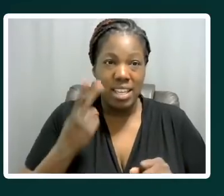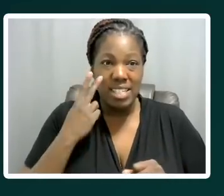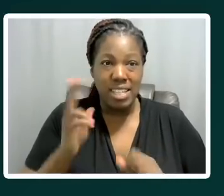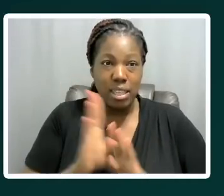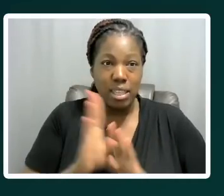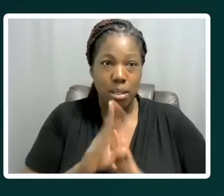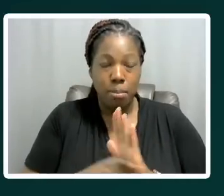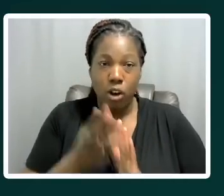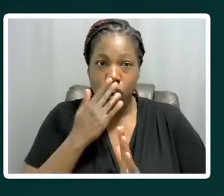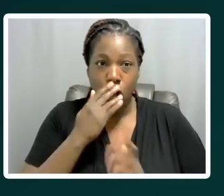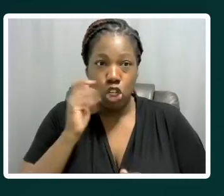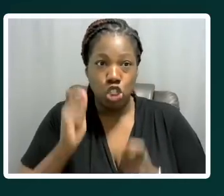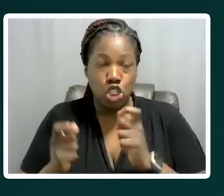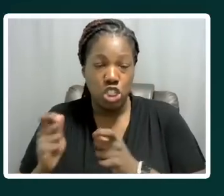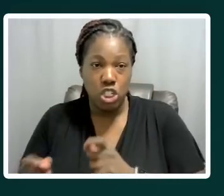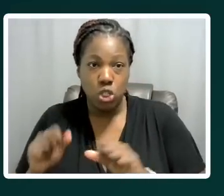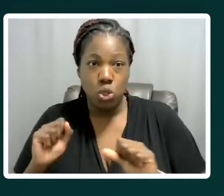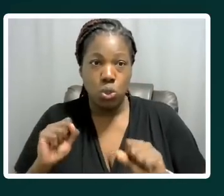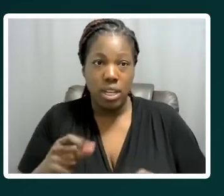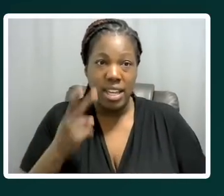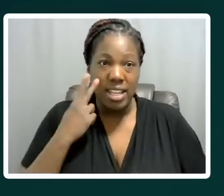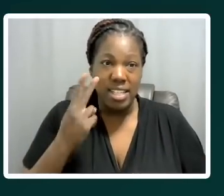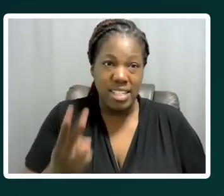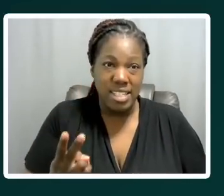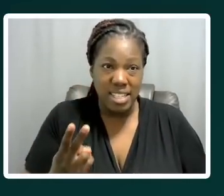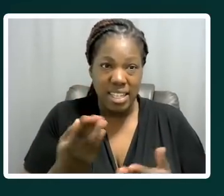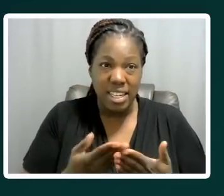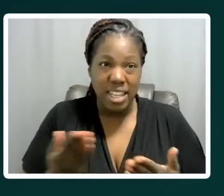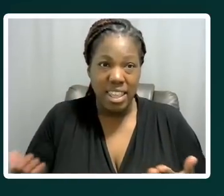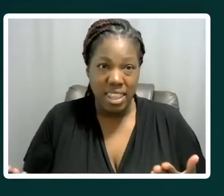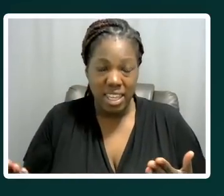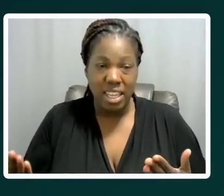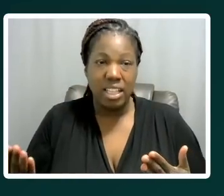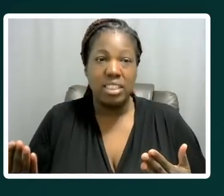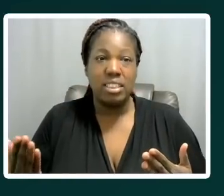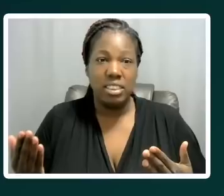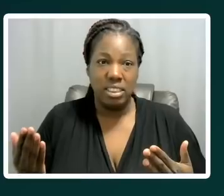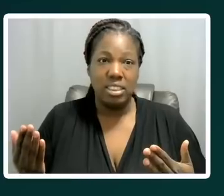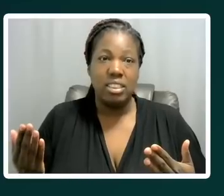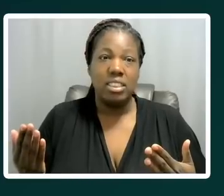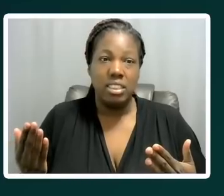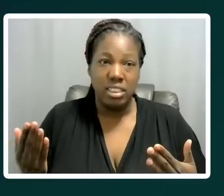but you can also see the particles whizzing by -- whiz by in a slightly different way. They're